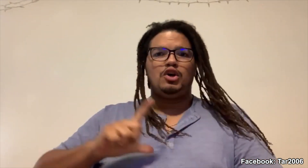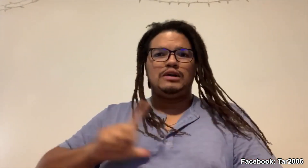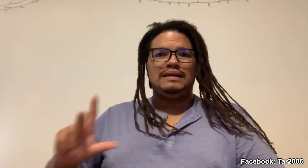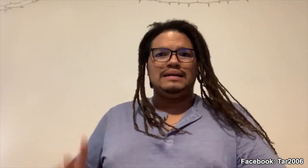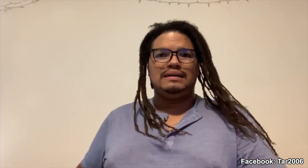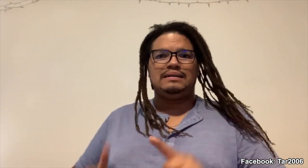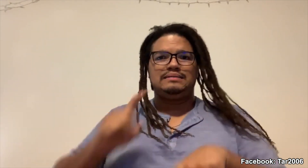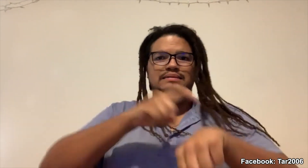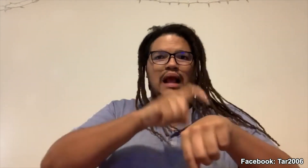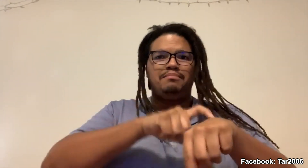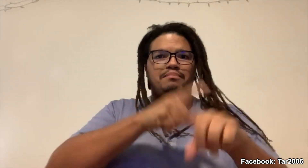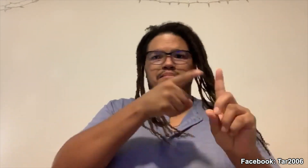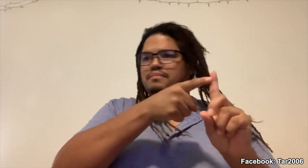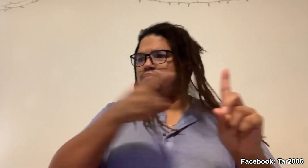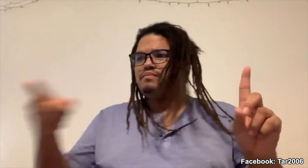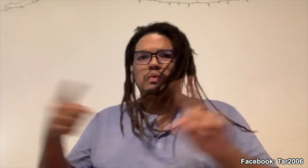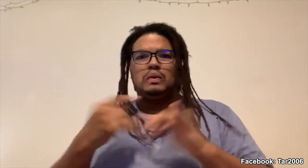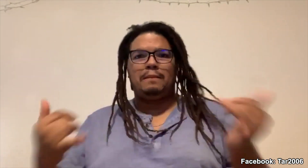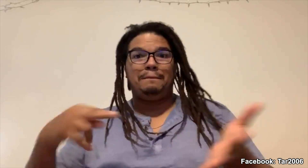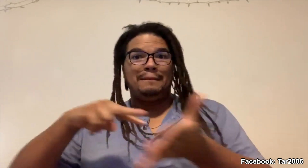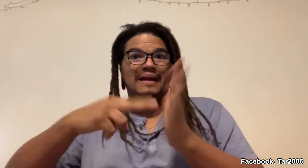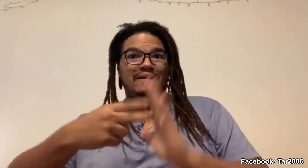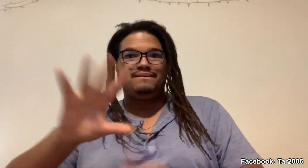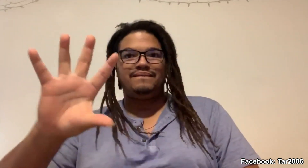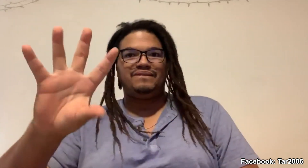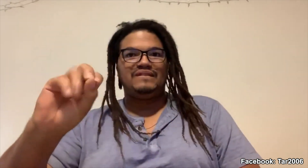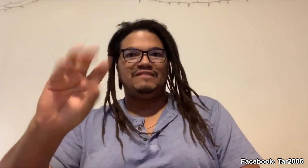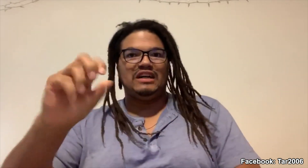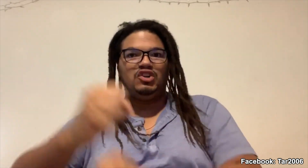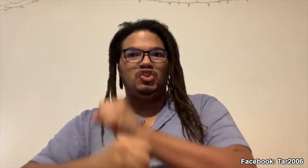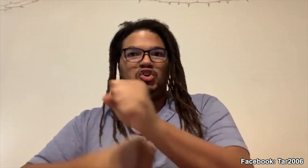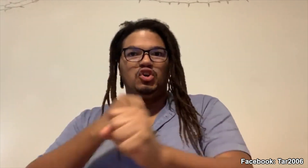Martin Luther King Jr.'s time - almost 50 years.